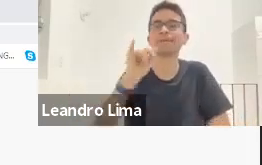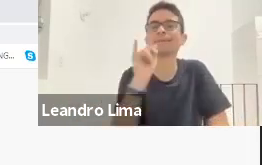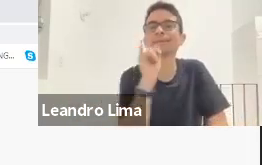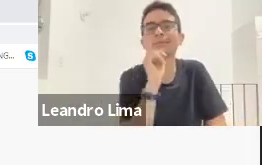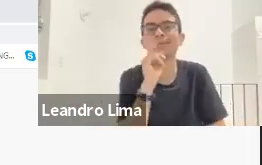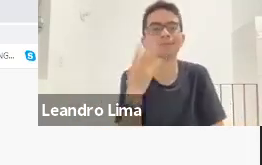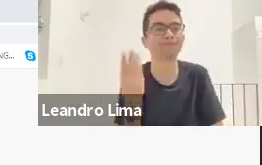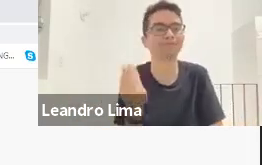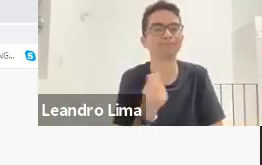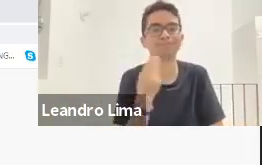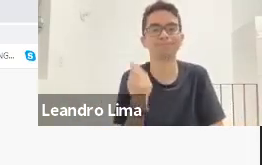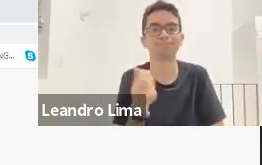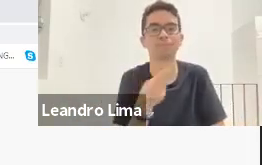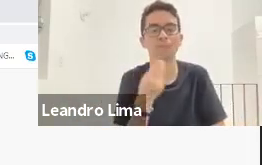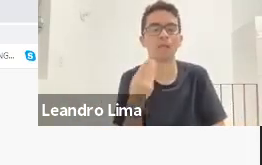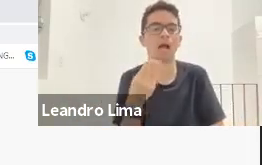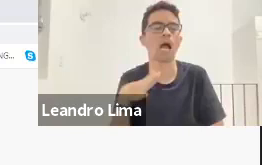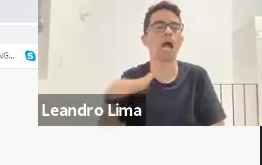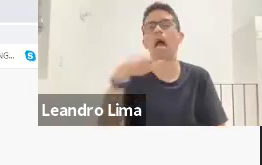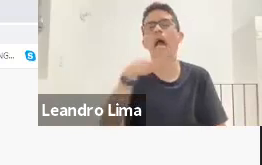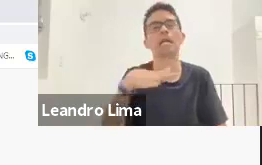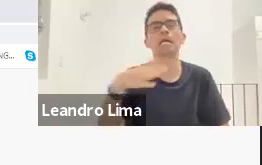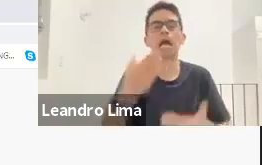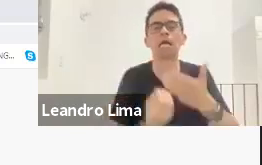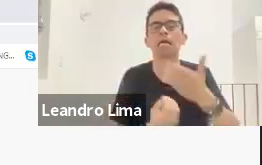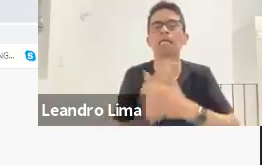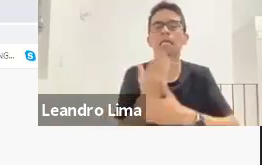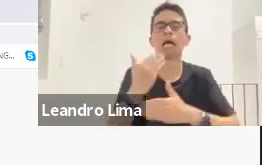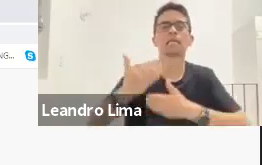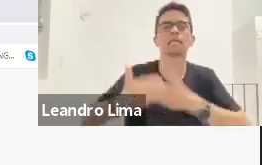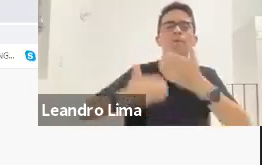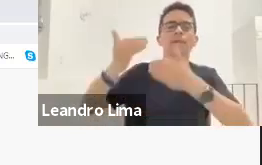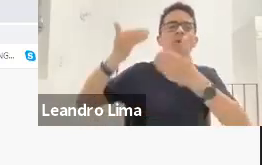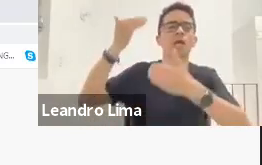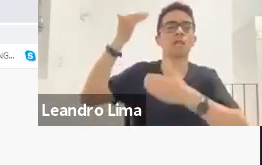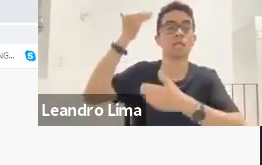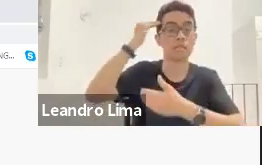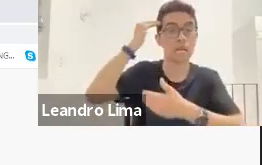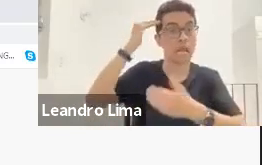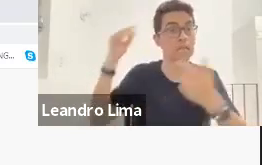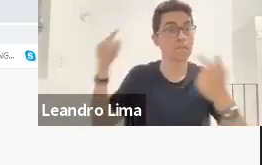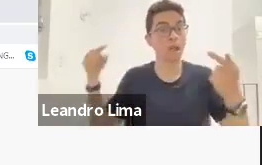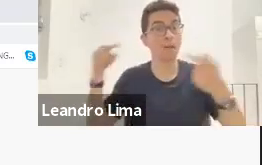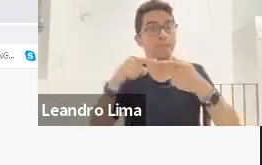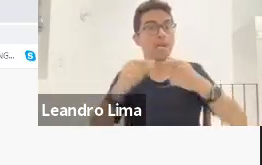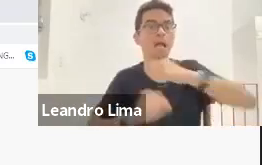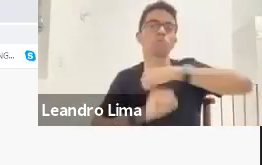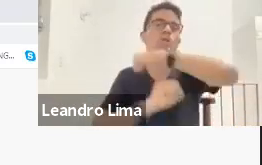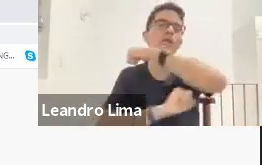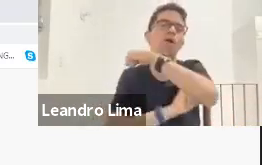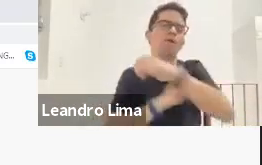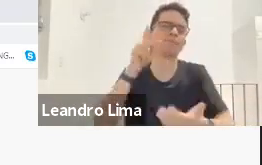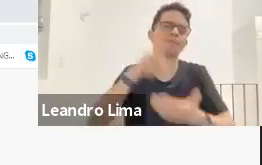keys zone of proximal proc keys zone of proximal proximal development equals scaffold scaffolding. accord to God's feet to God's it isn't true. That's